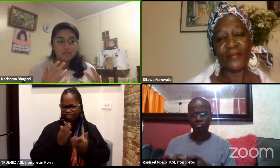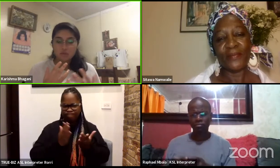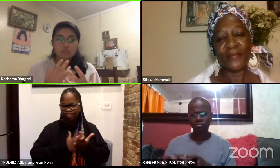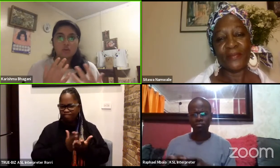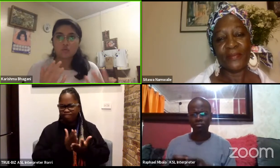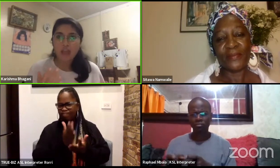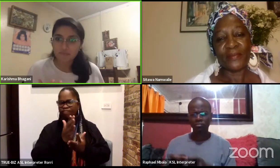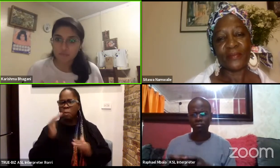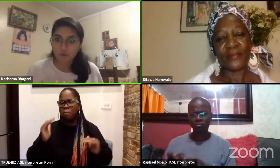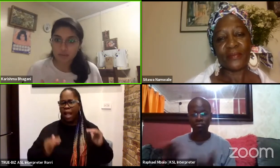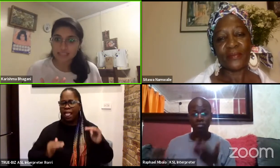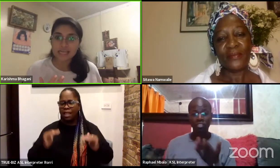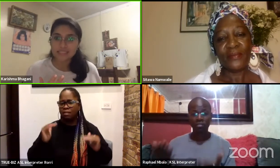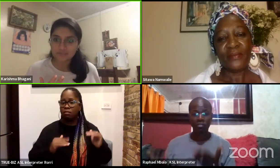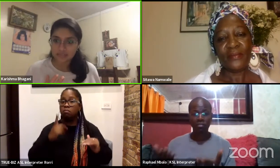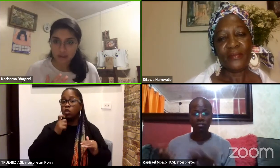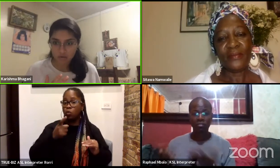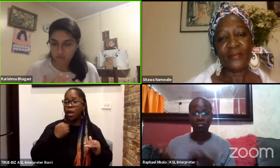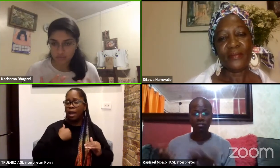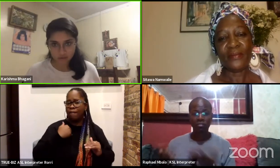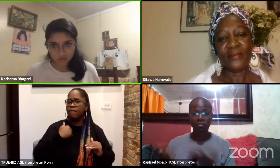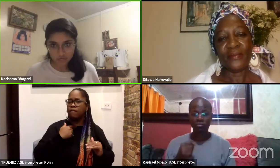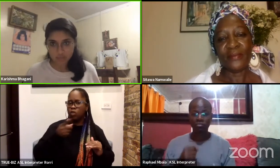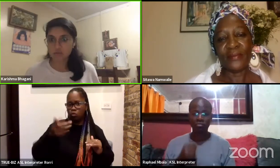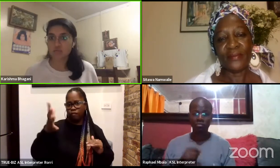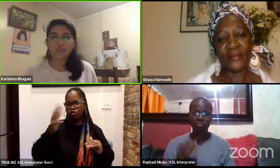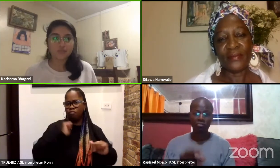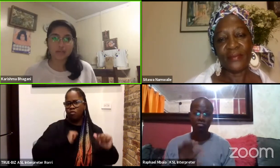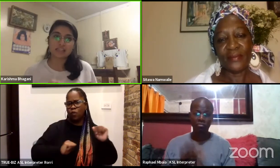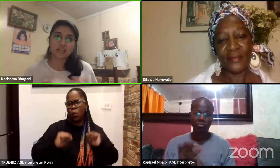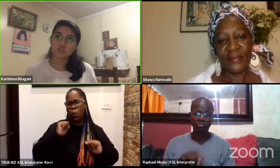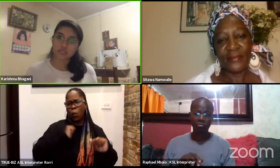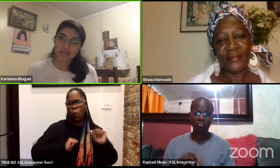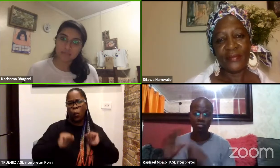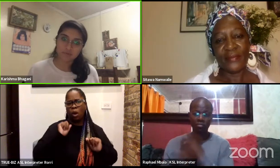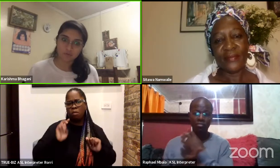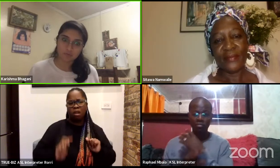Because you have performed extensively across the country but you're also an internationally acclaimed performer,